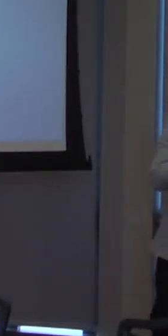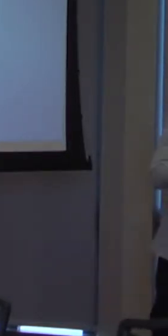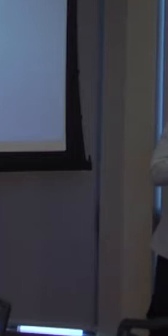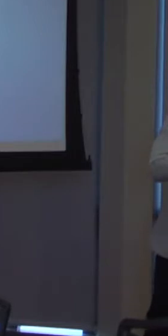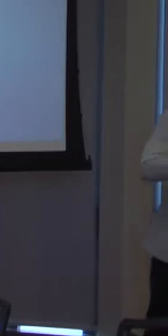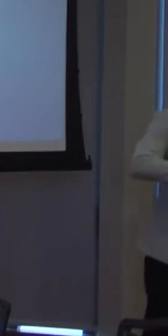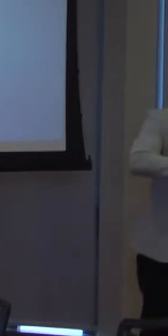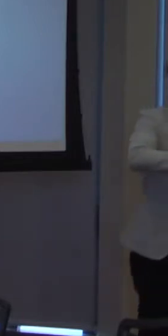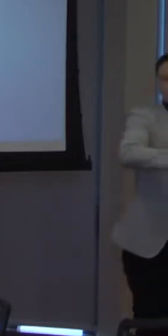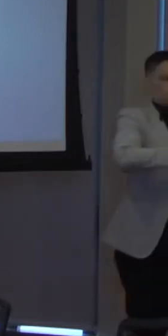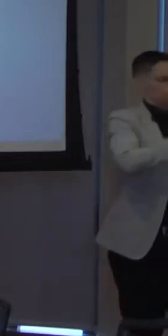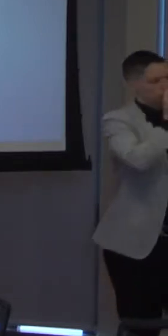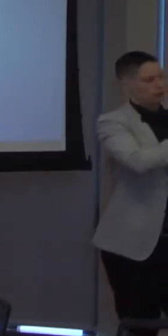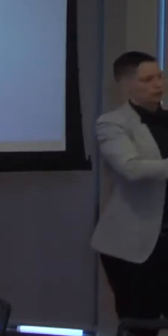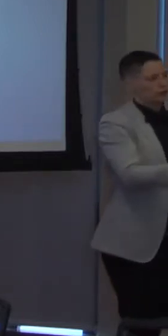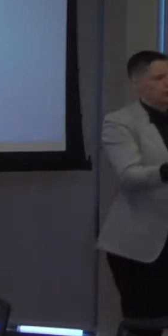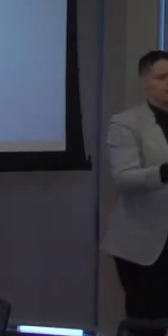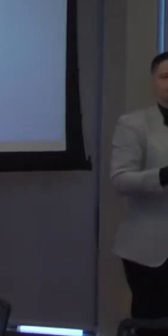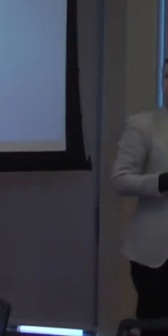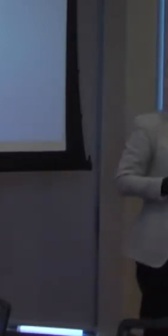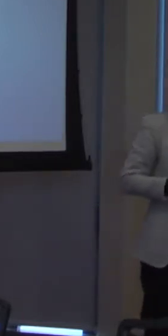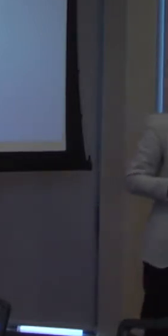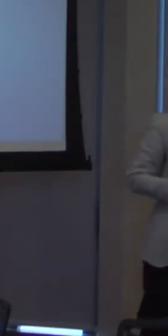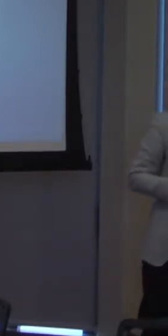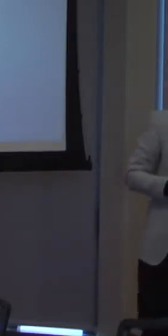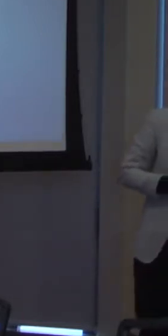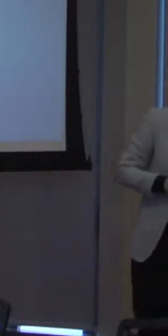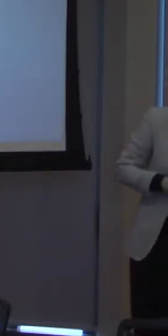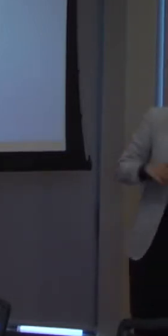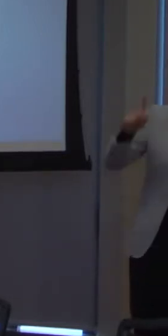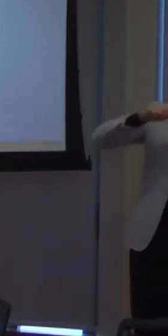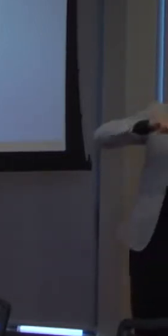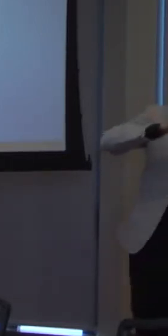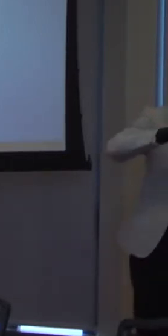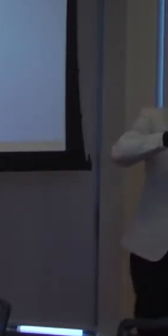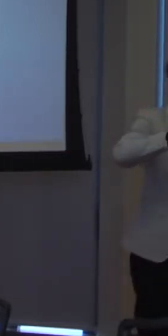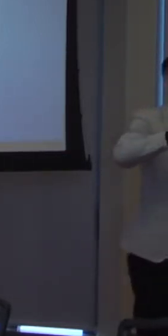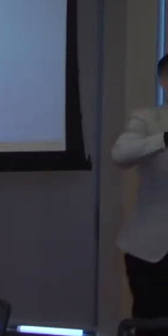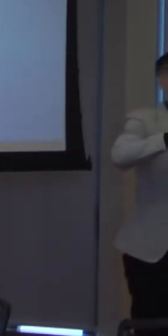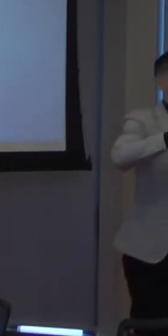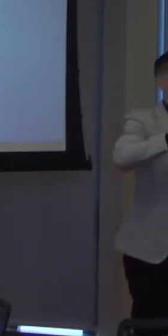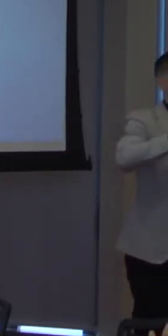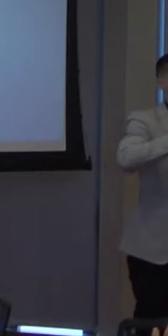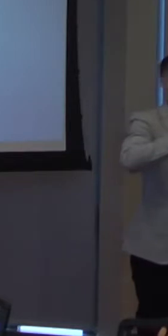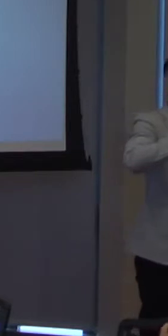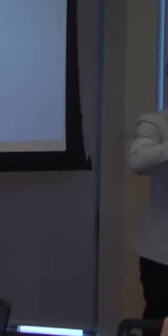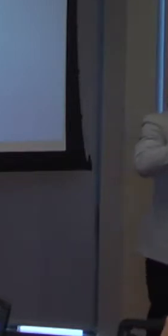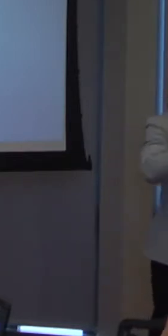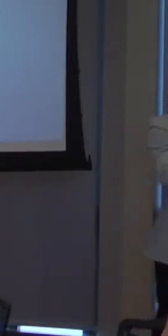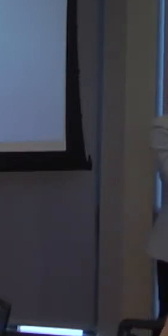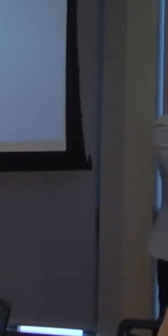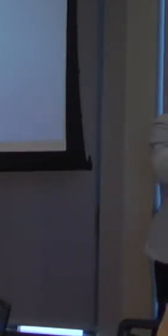So as I kind of mentioned, we are planning to do some small classroom visits to test out, maybe just liquid nitrogen, just the orbitals,